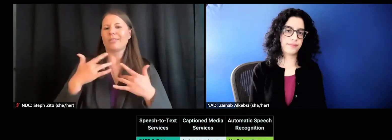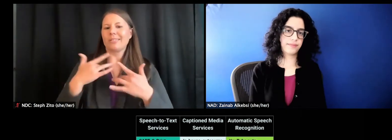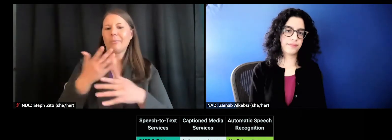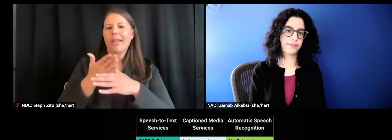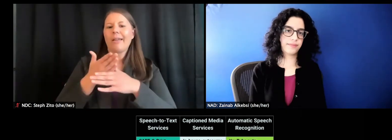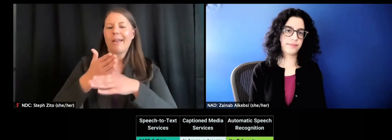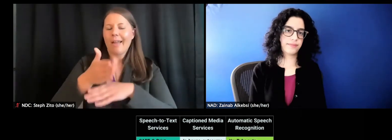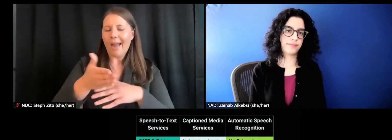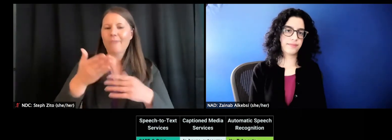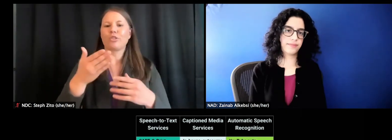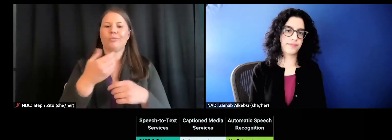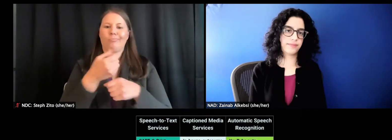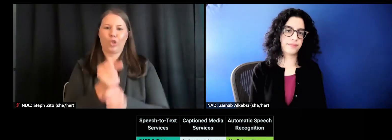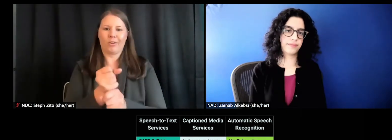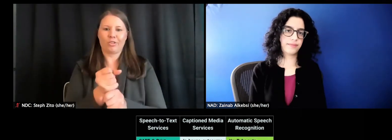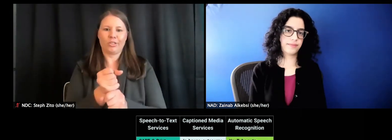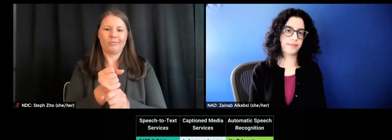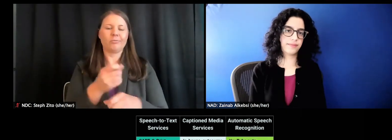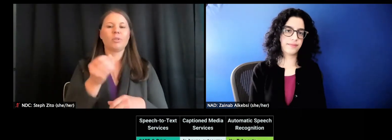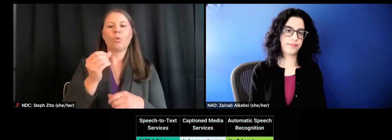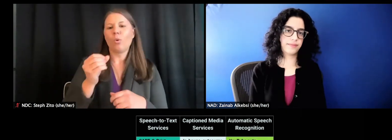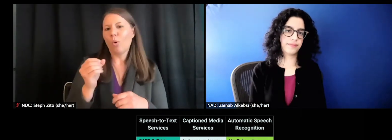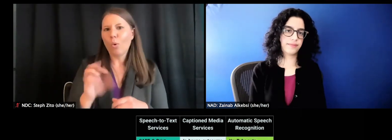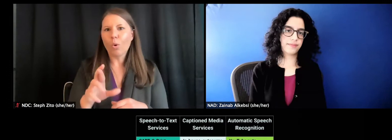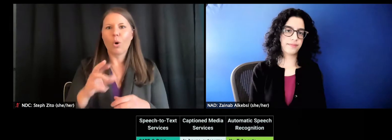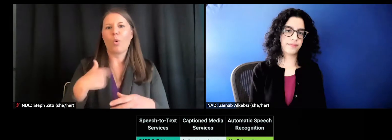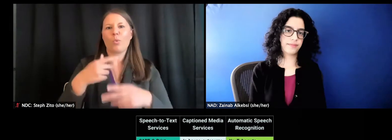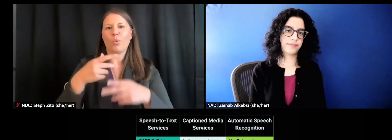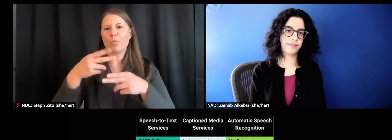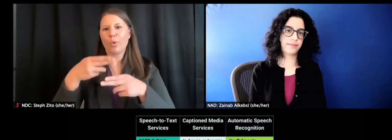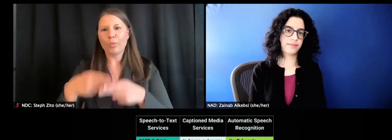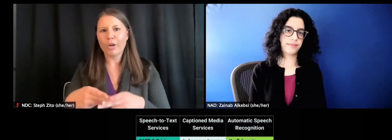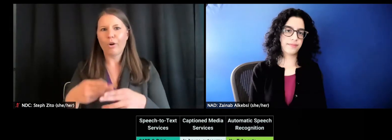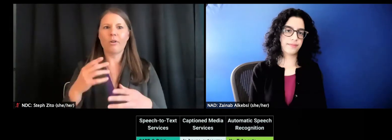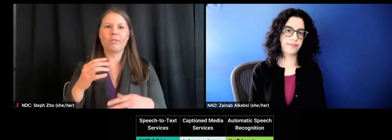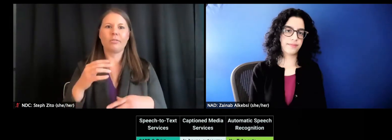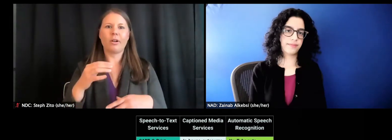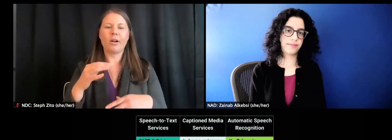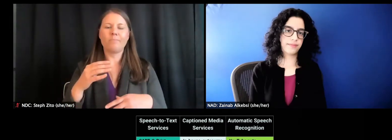This process happens post production,